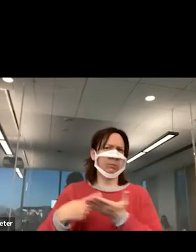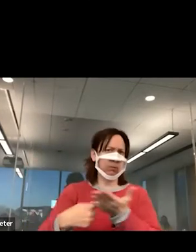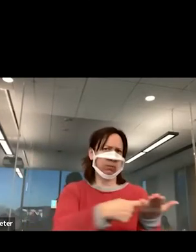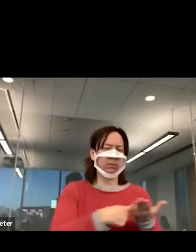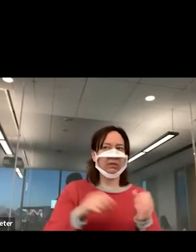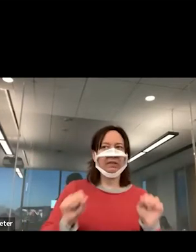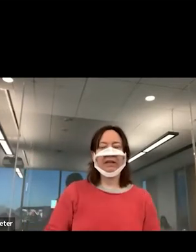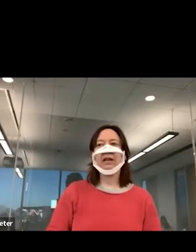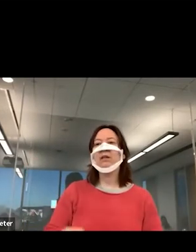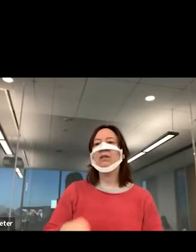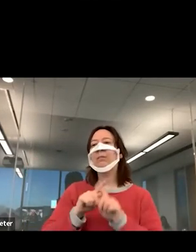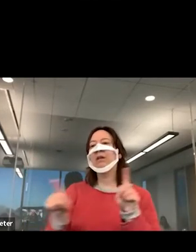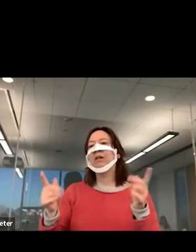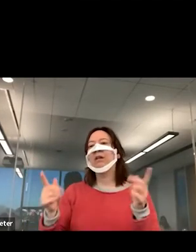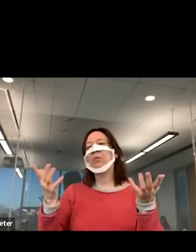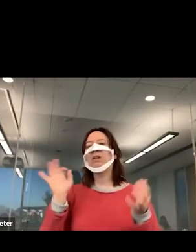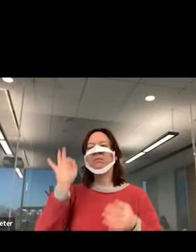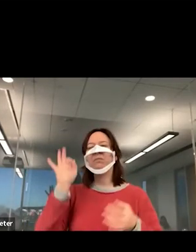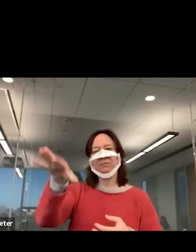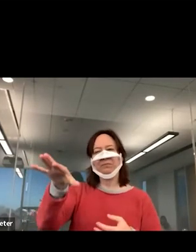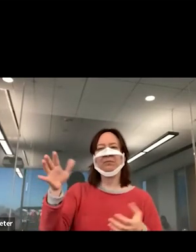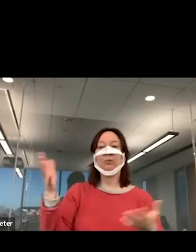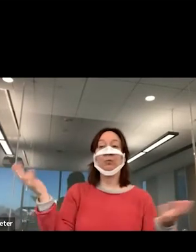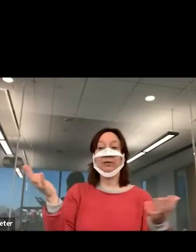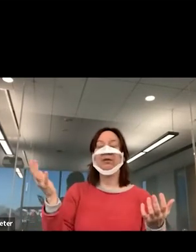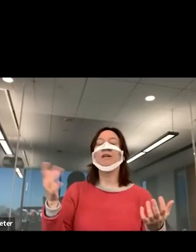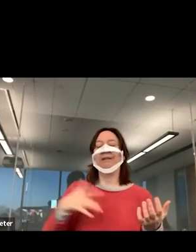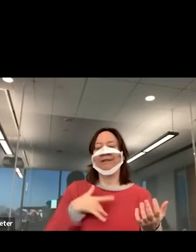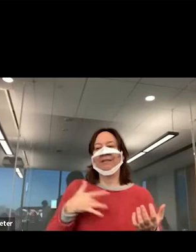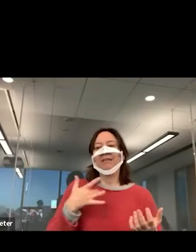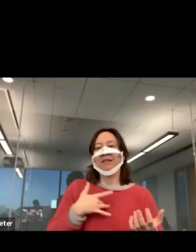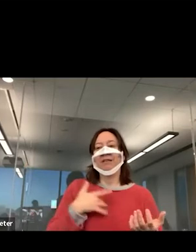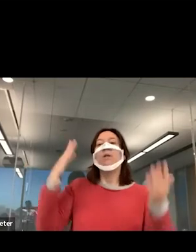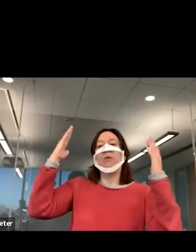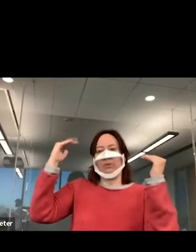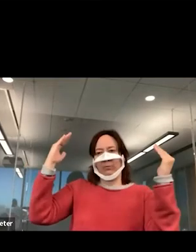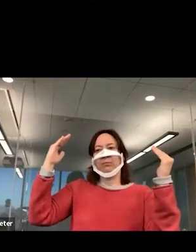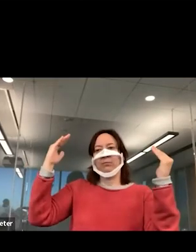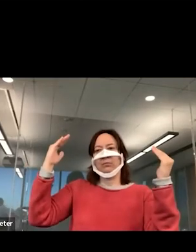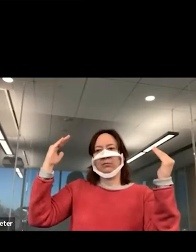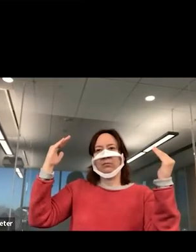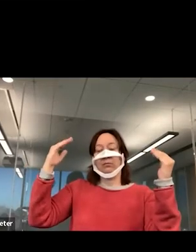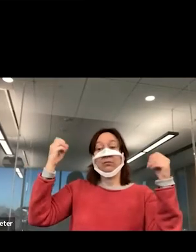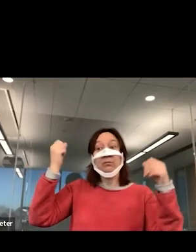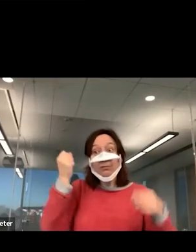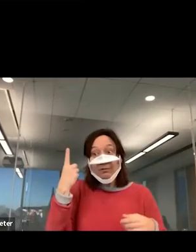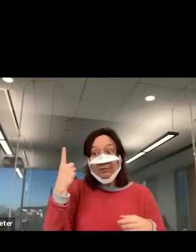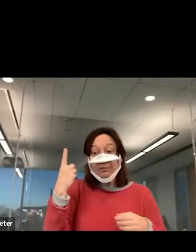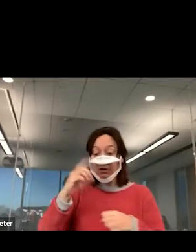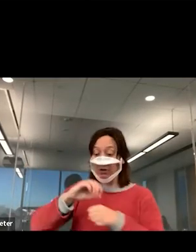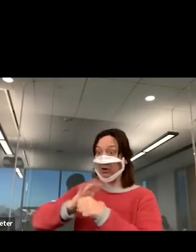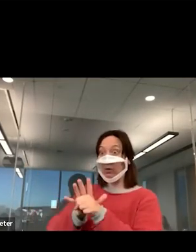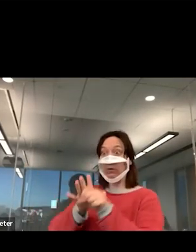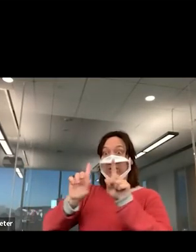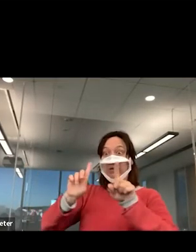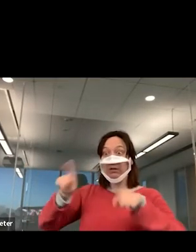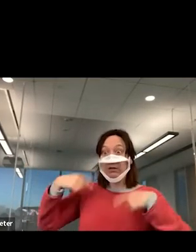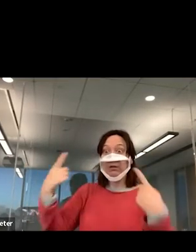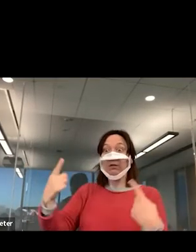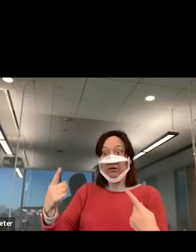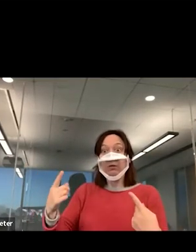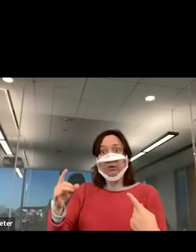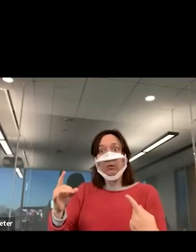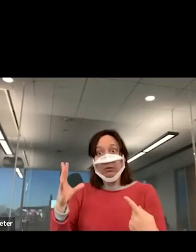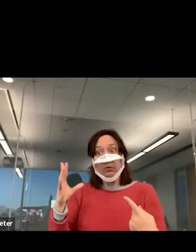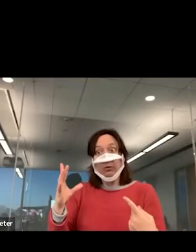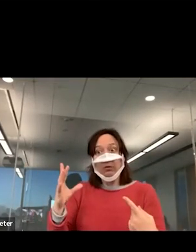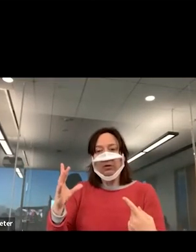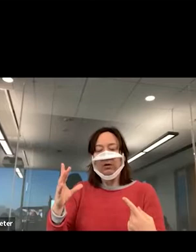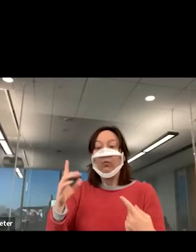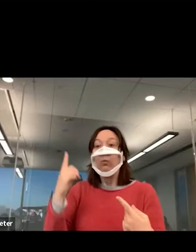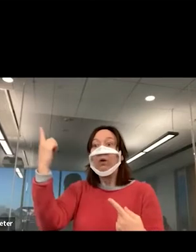that i feel hopeful about there is a silver lining of covert and here's what it is it's telework but